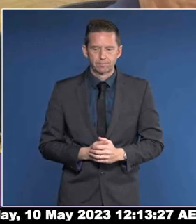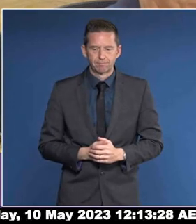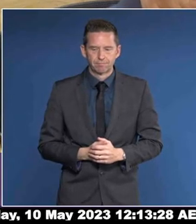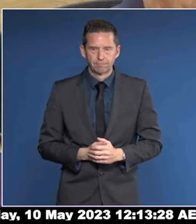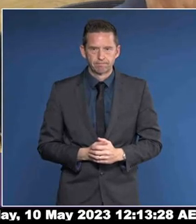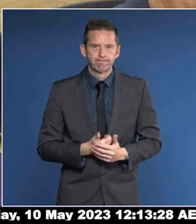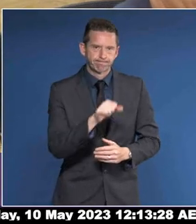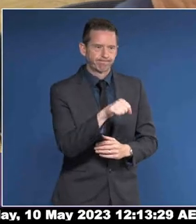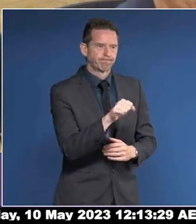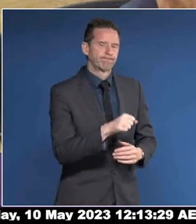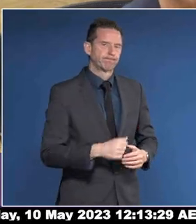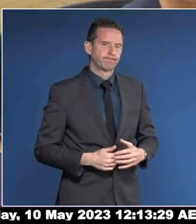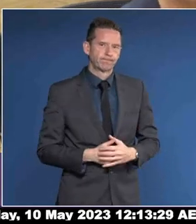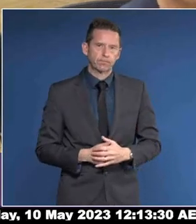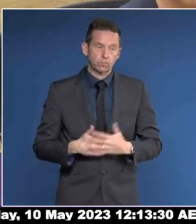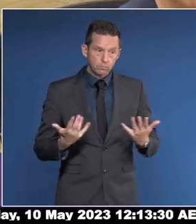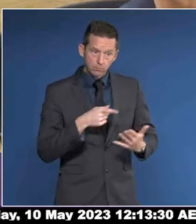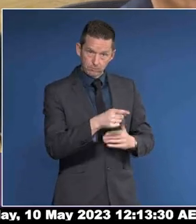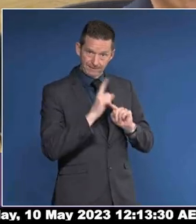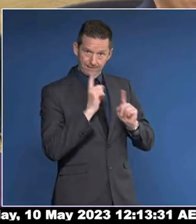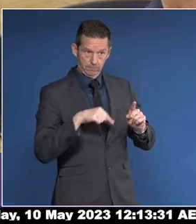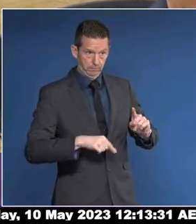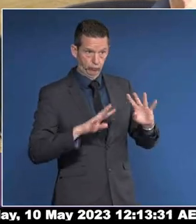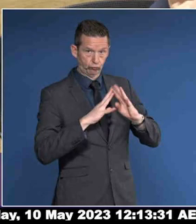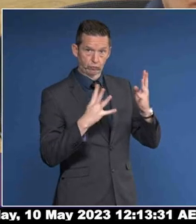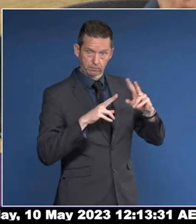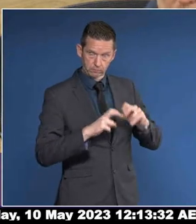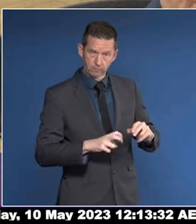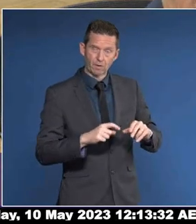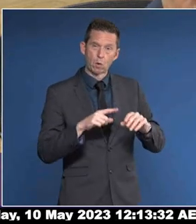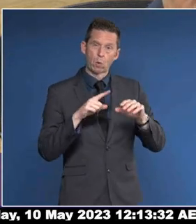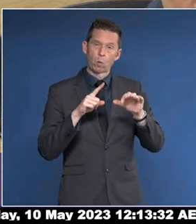So, you're telling the Royal Commission that the Queensland Police does